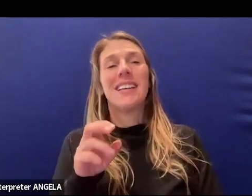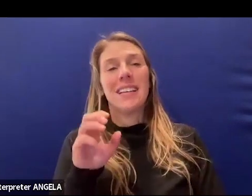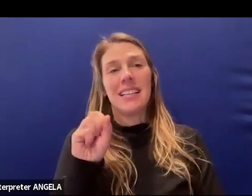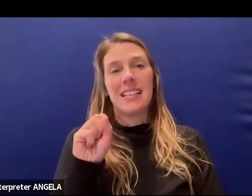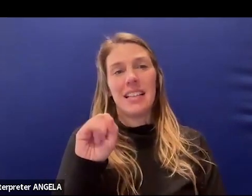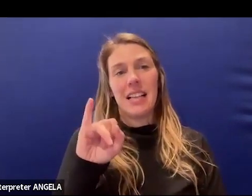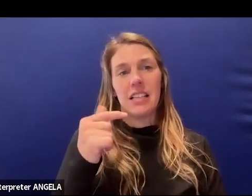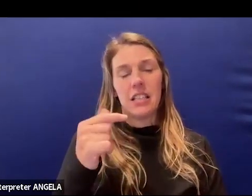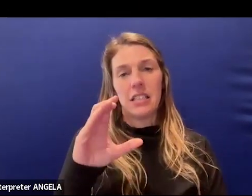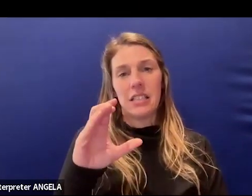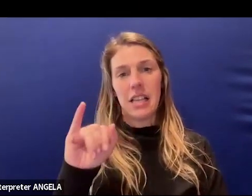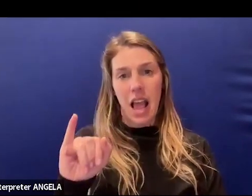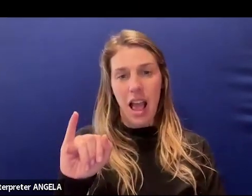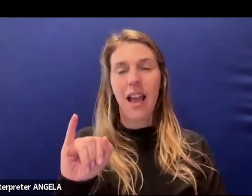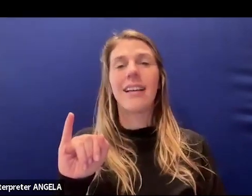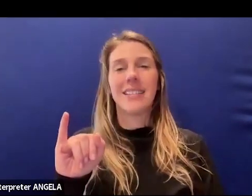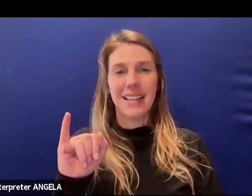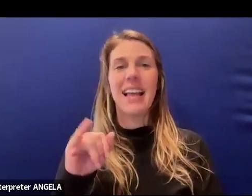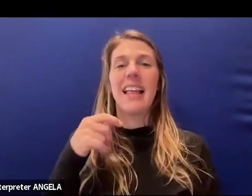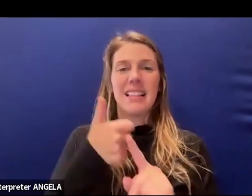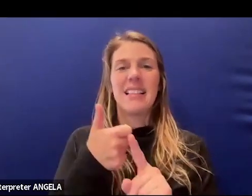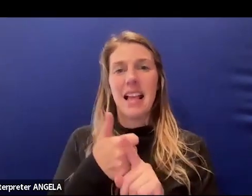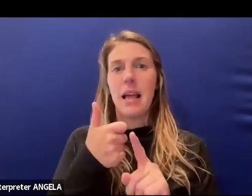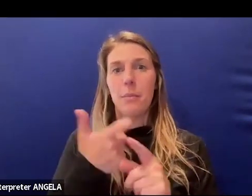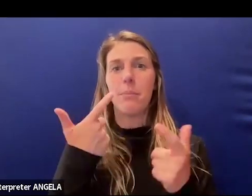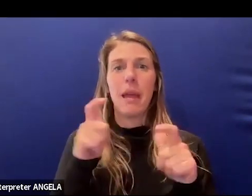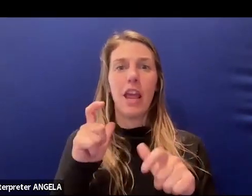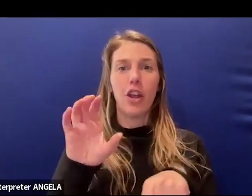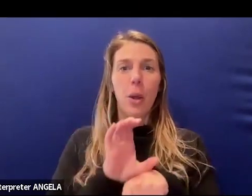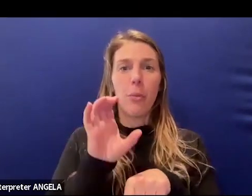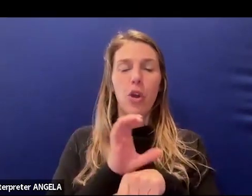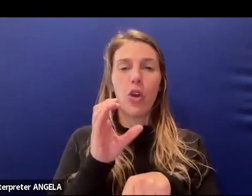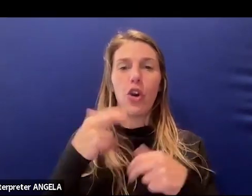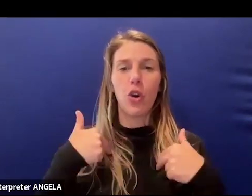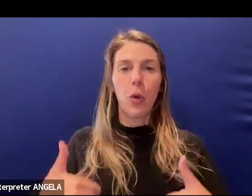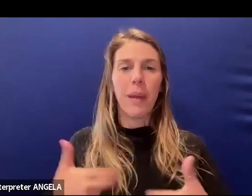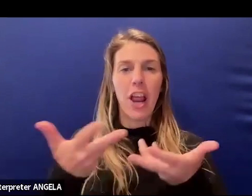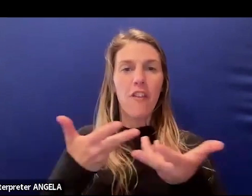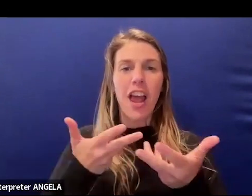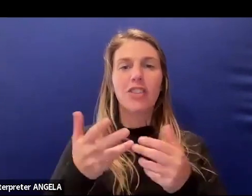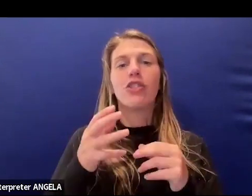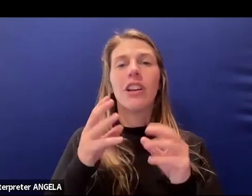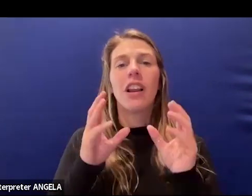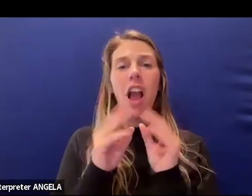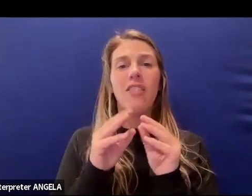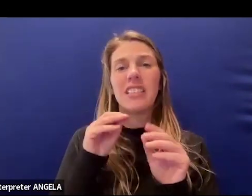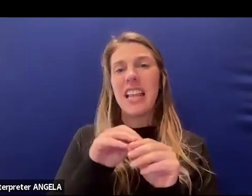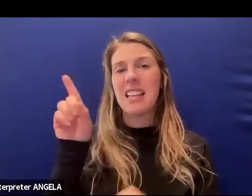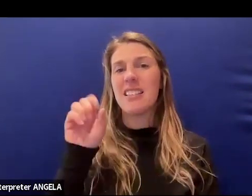SIGCHI, S-I-G-C-H-I, is the major human computer interaction conference. A number of years back, it was held in Scotland,